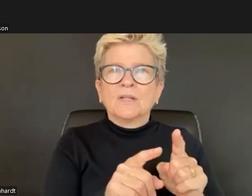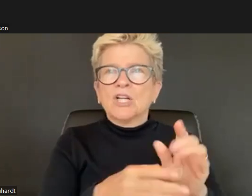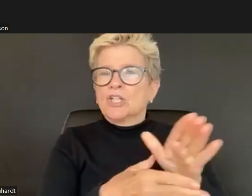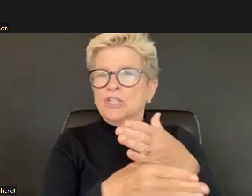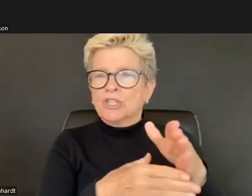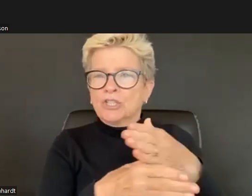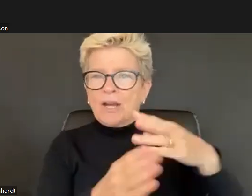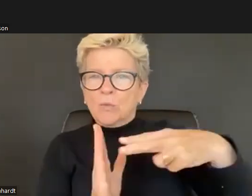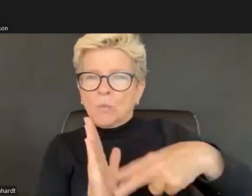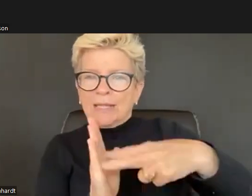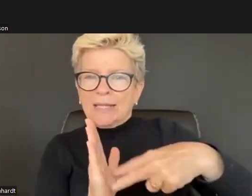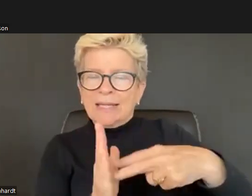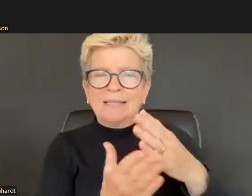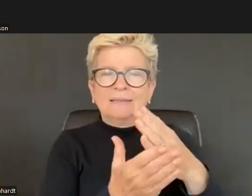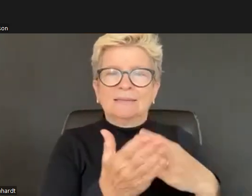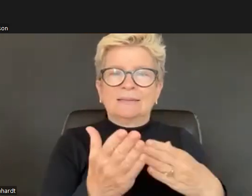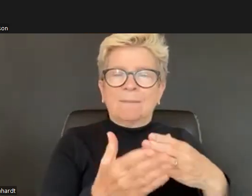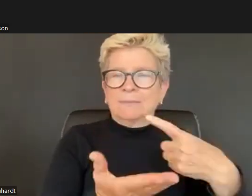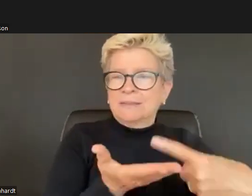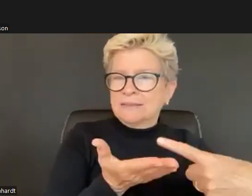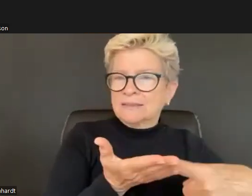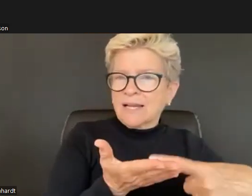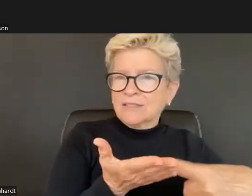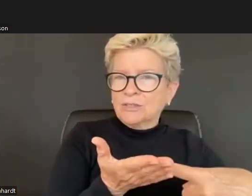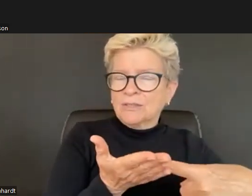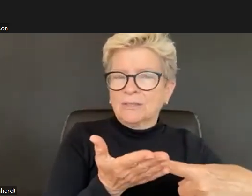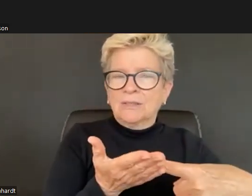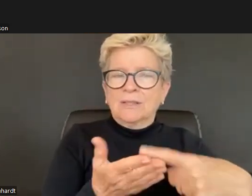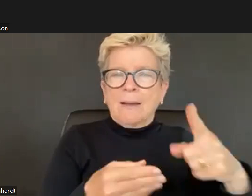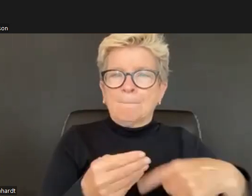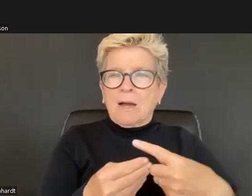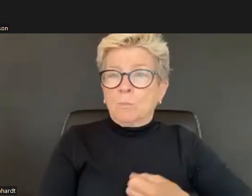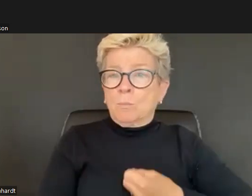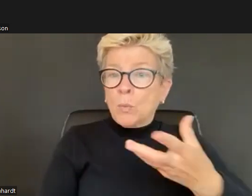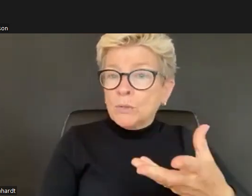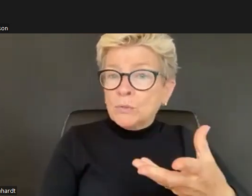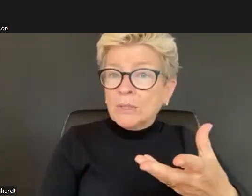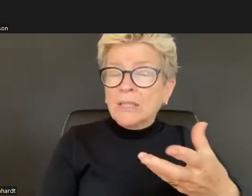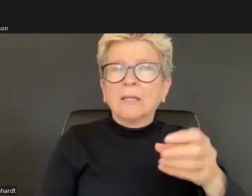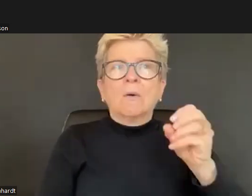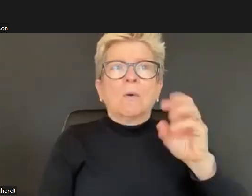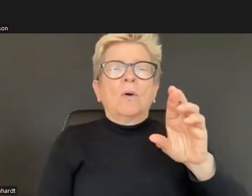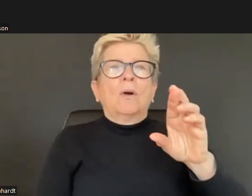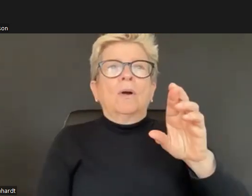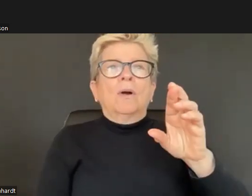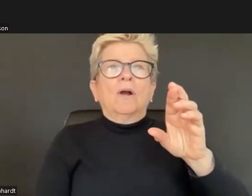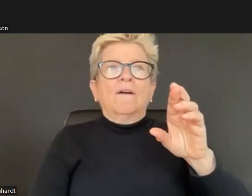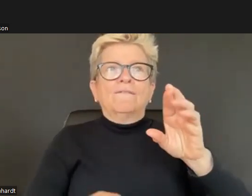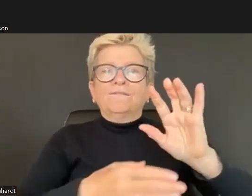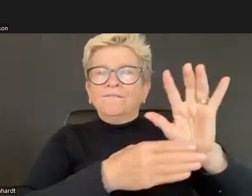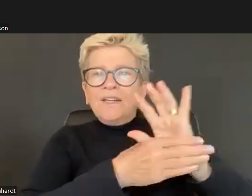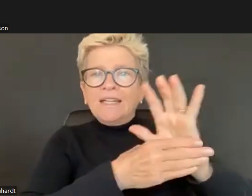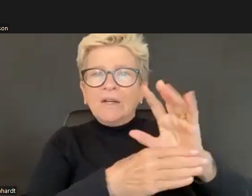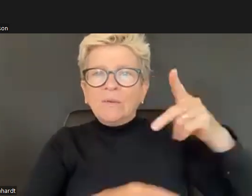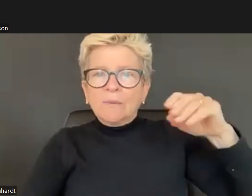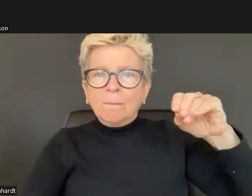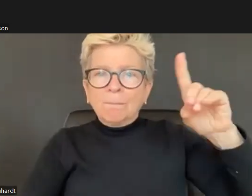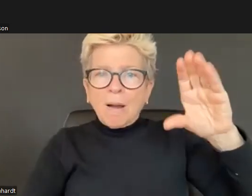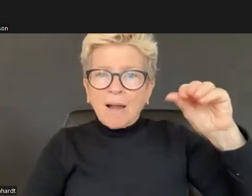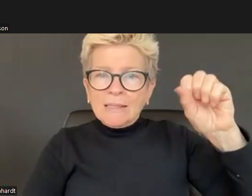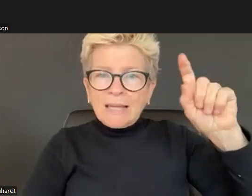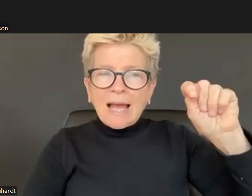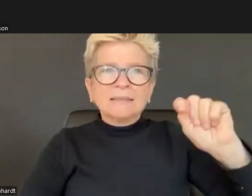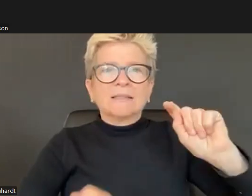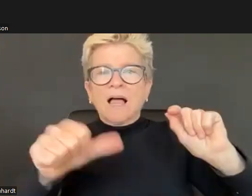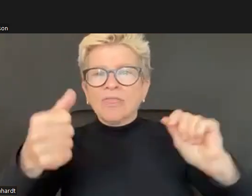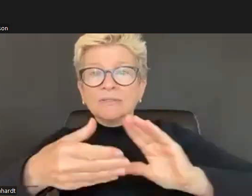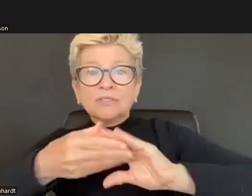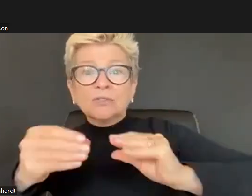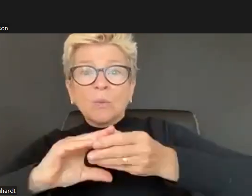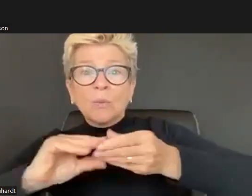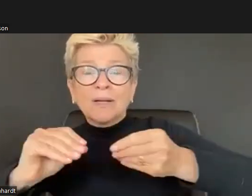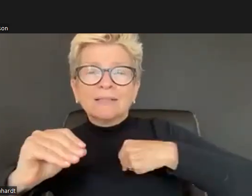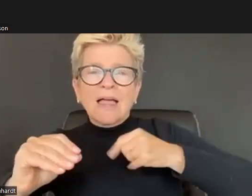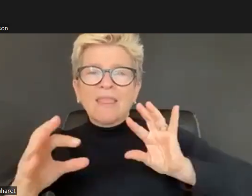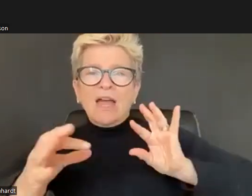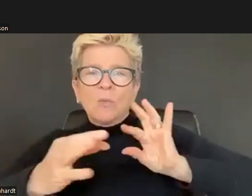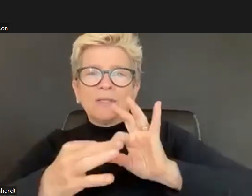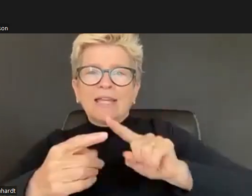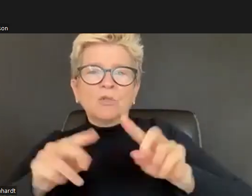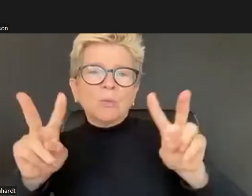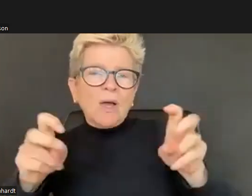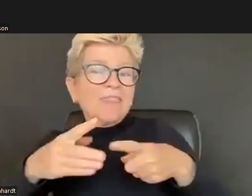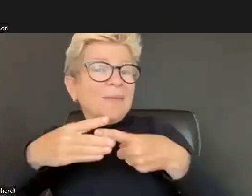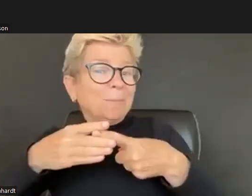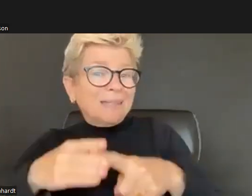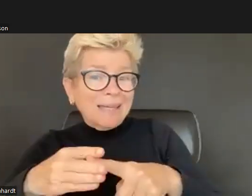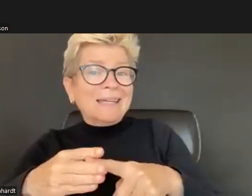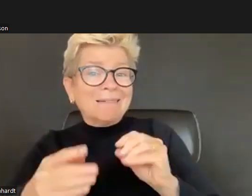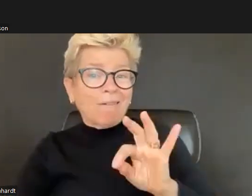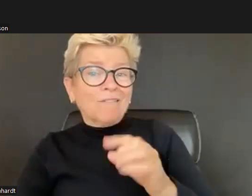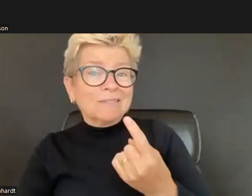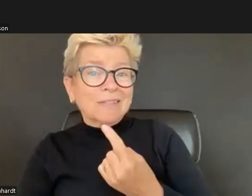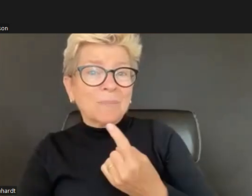Making those assumptions and what leads you to those assumptions. So a lot of the beginning lesson plans would be also